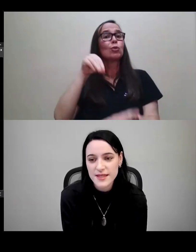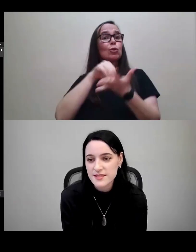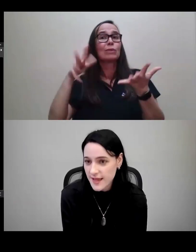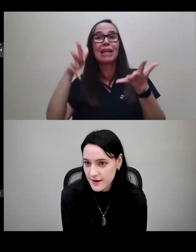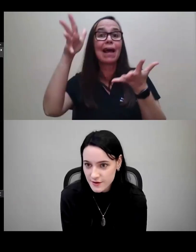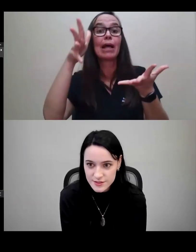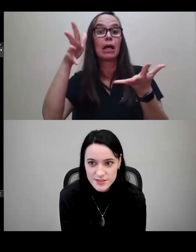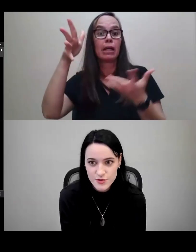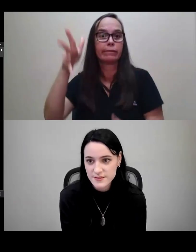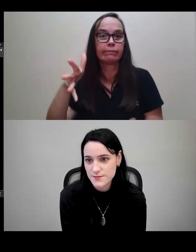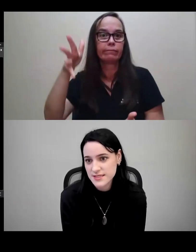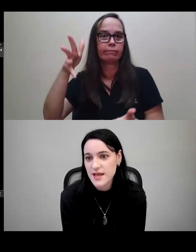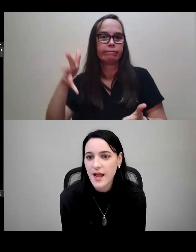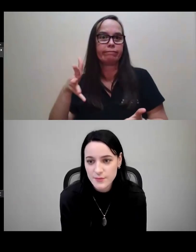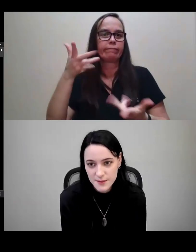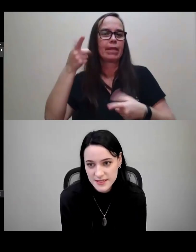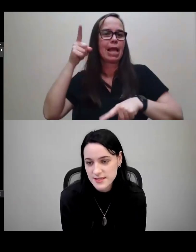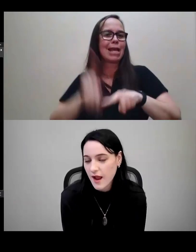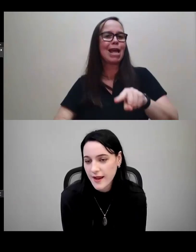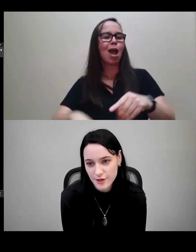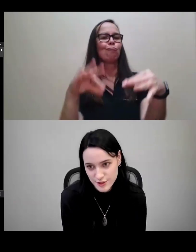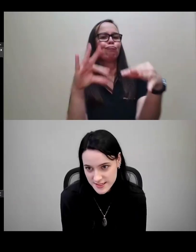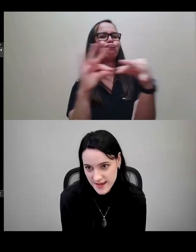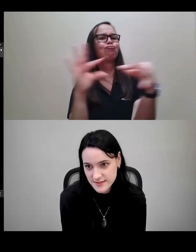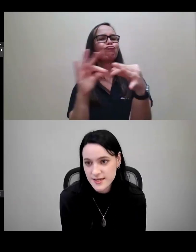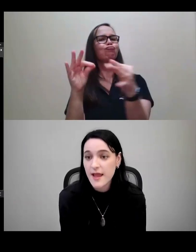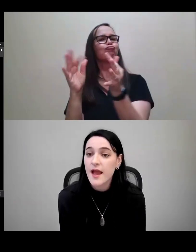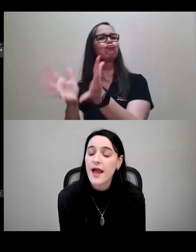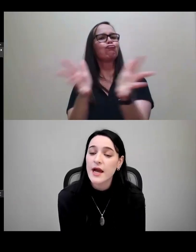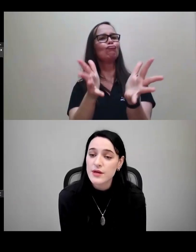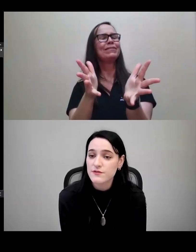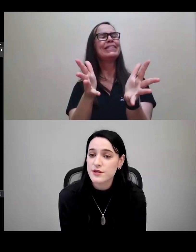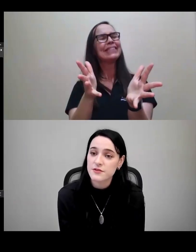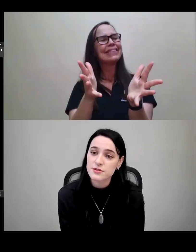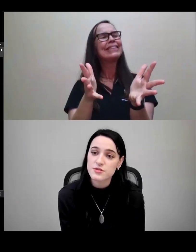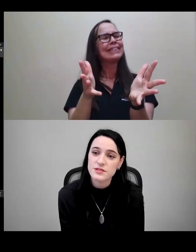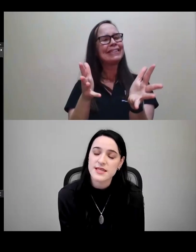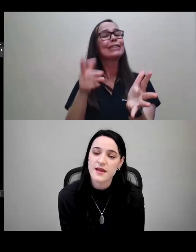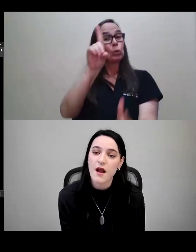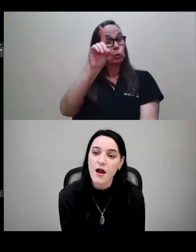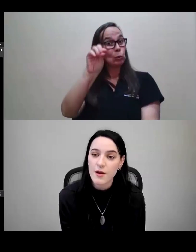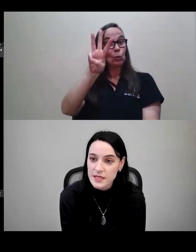have many standards. You have to meet time limits. I understand. However, if those students can't